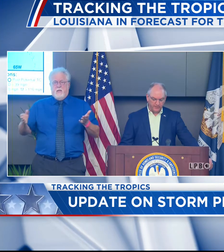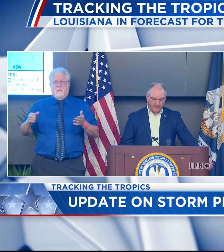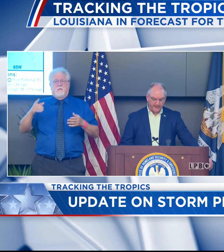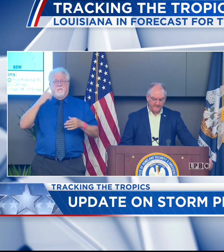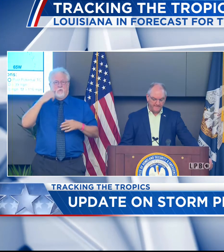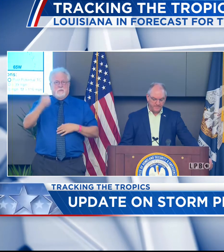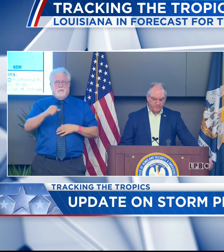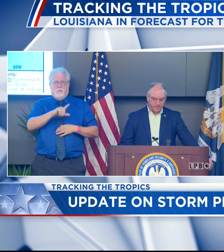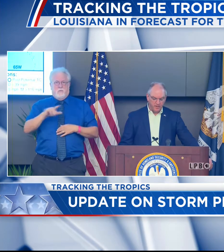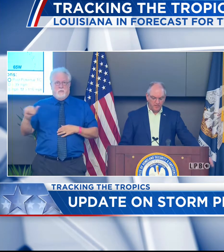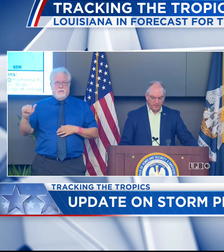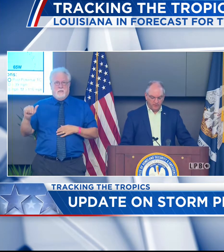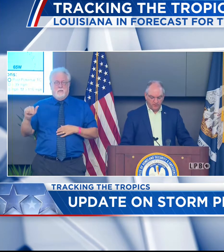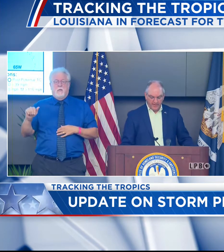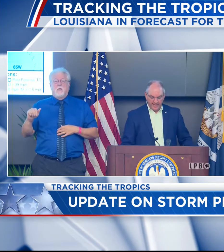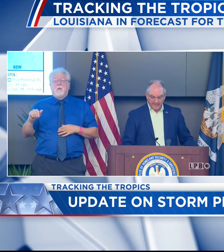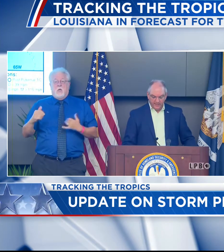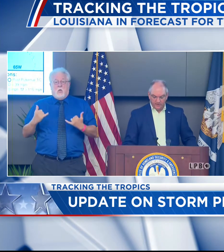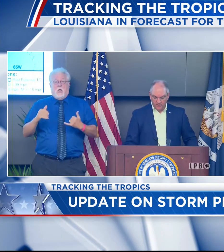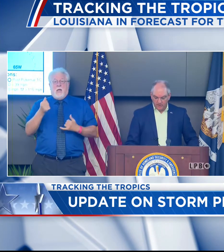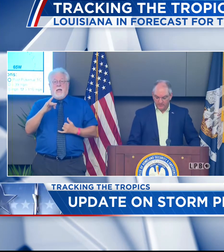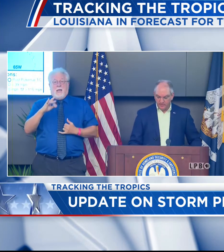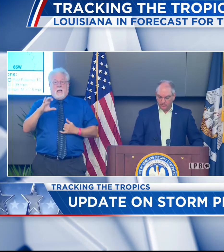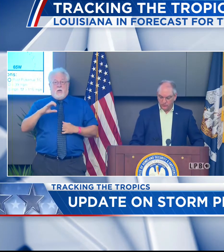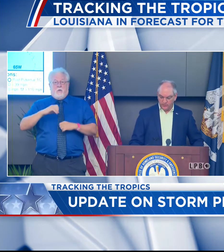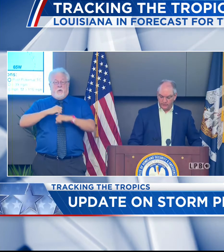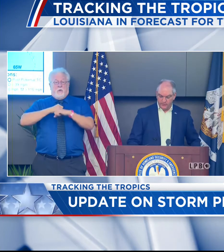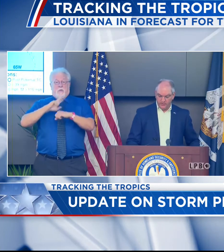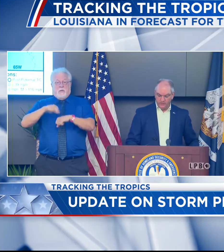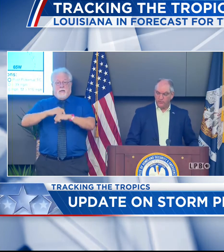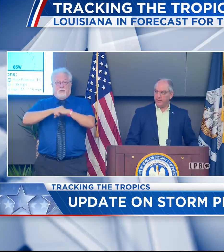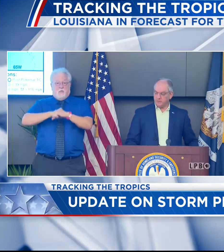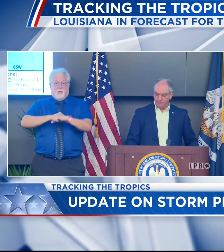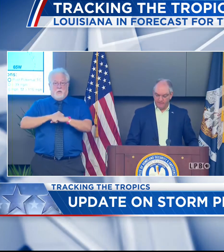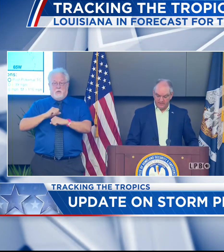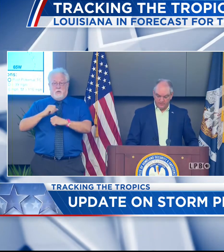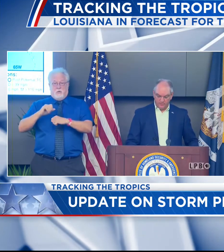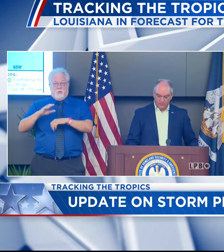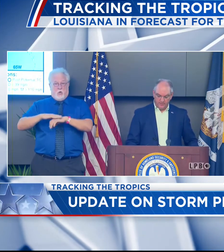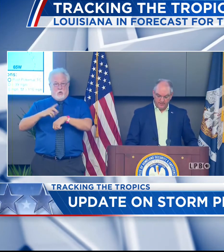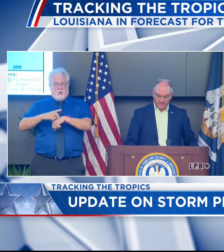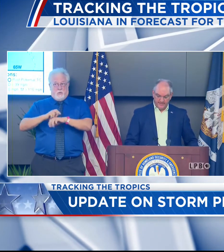GENERATORS AND SO FORTH. AND OBVIOUSLY, THEY'RE DELIVERING THOSE ASSETS ACROSS